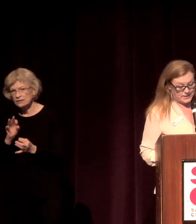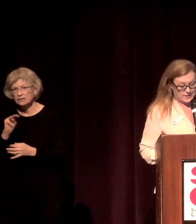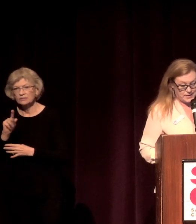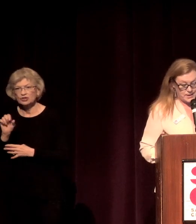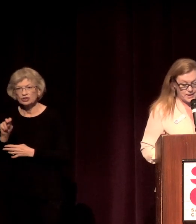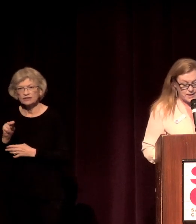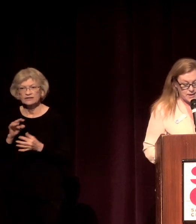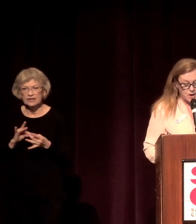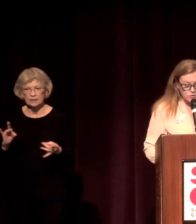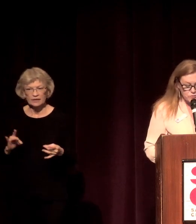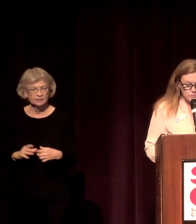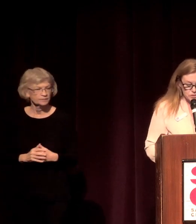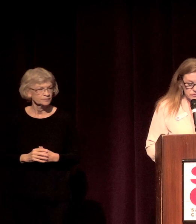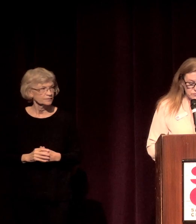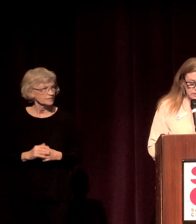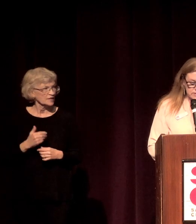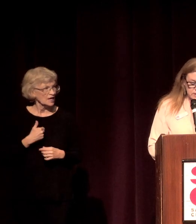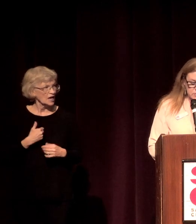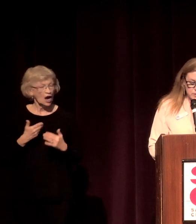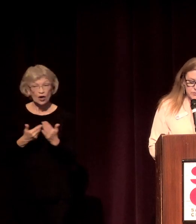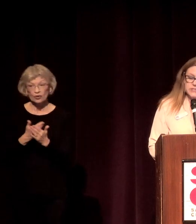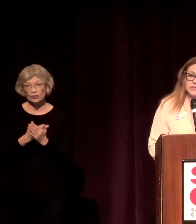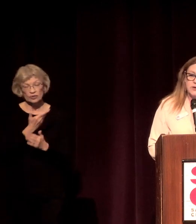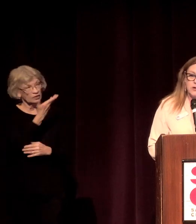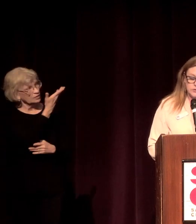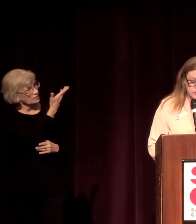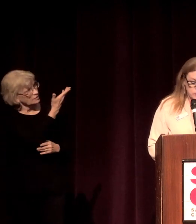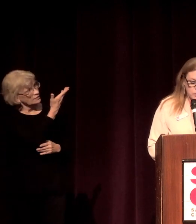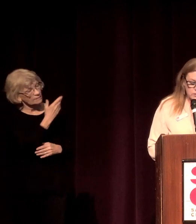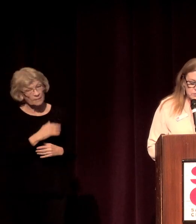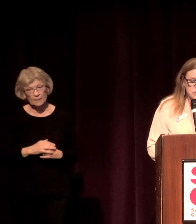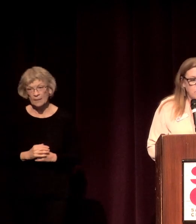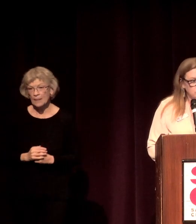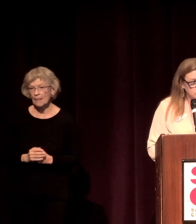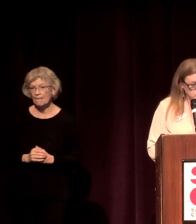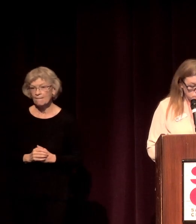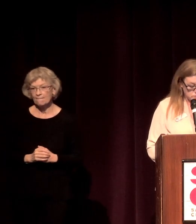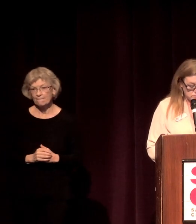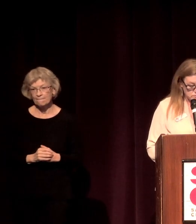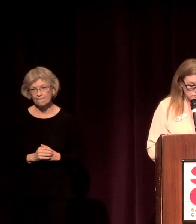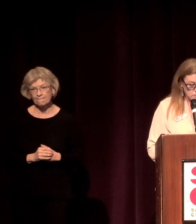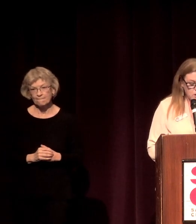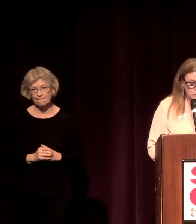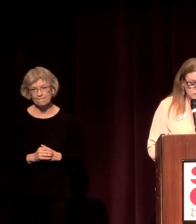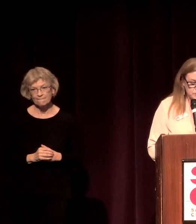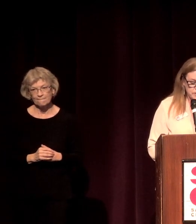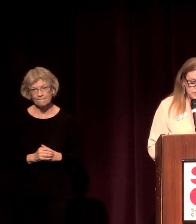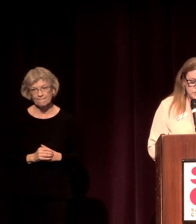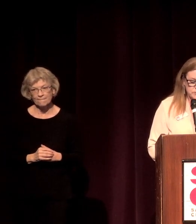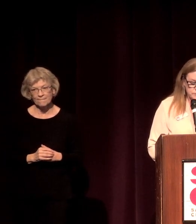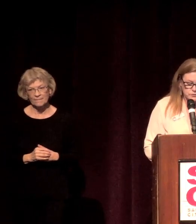last fall to offer suggestions and input on the revision of that mission statement. Our new mission read Santa Barbara City College welcomes